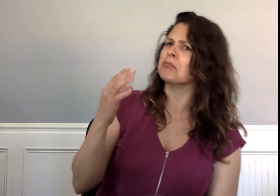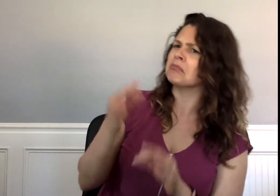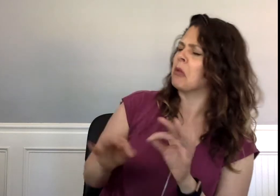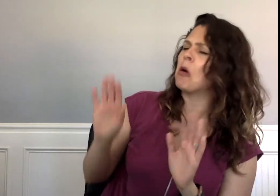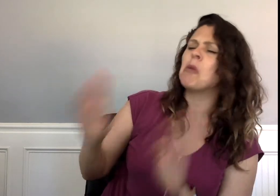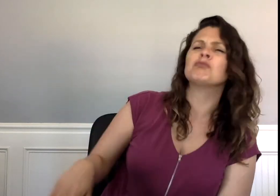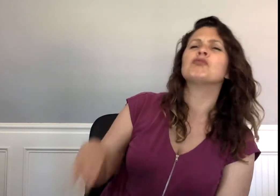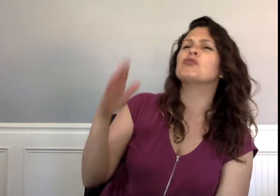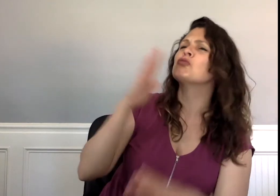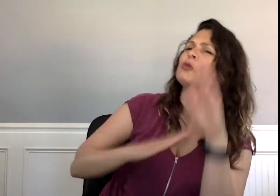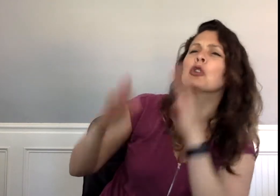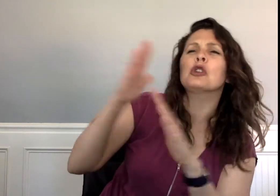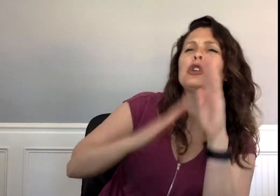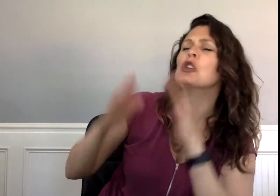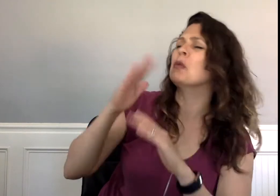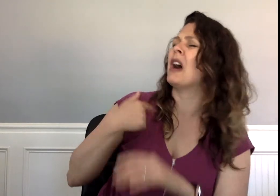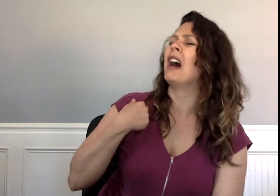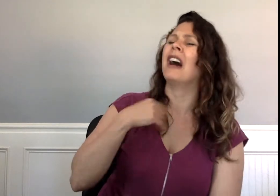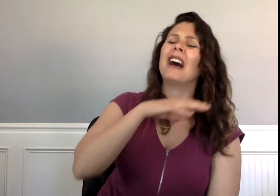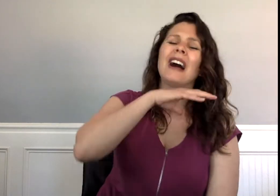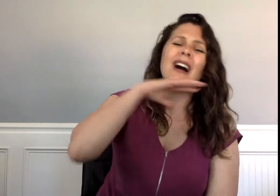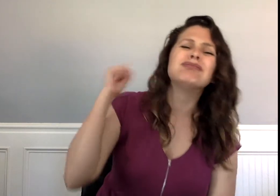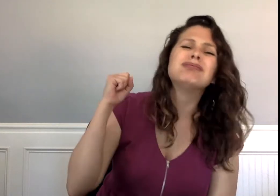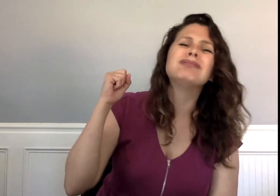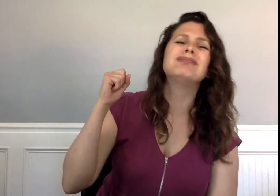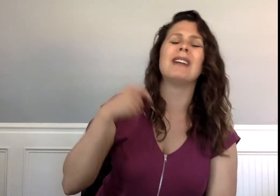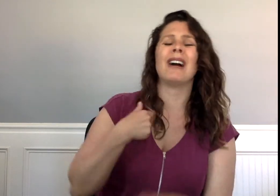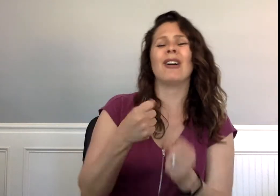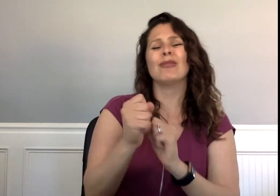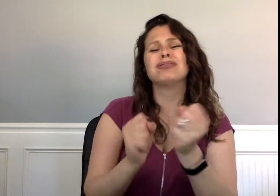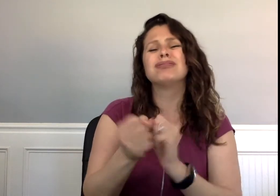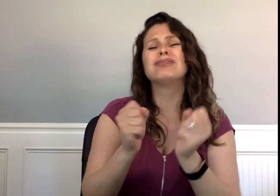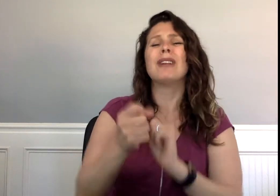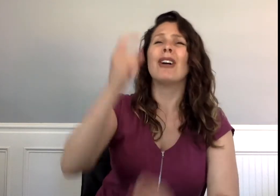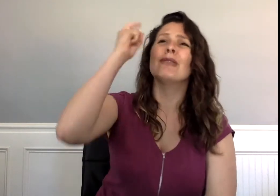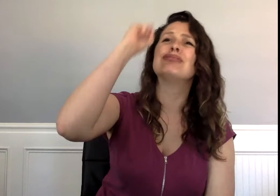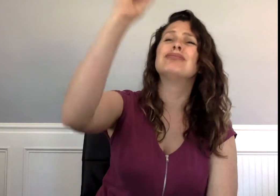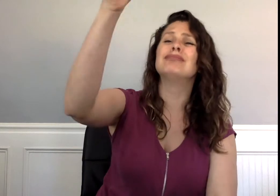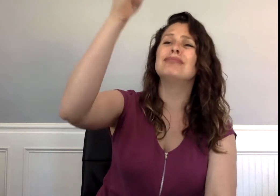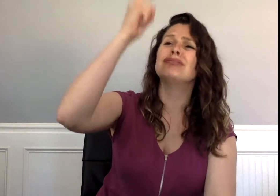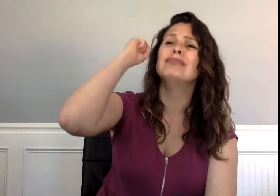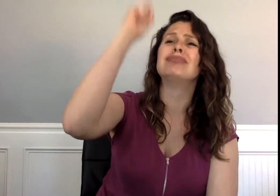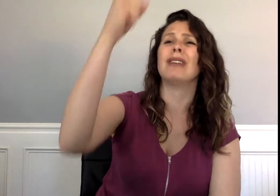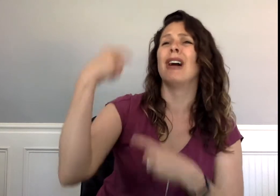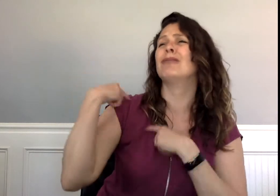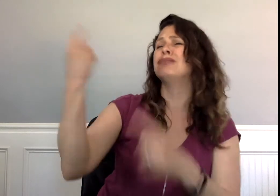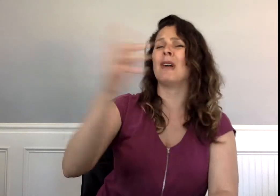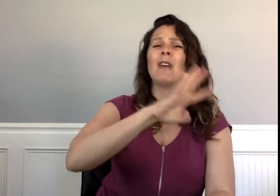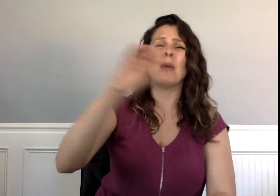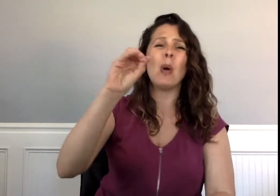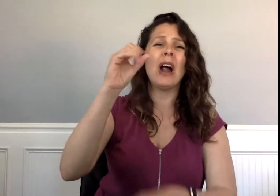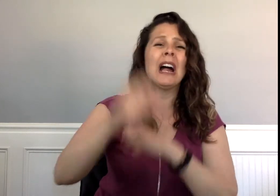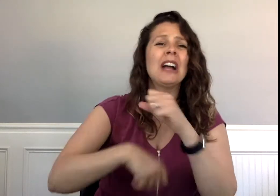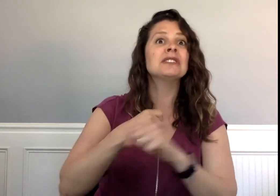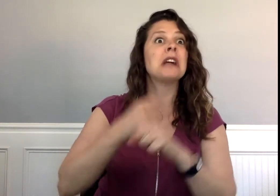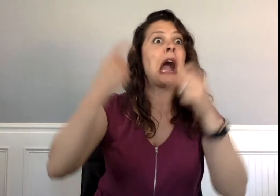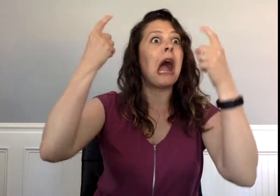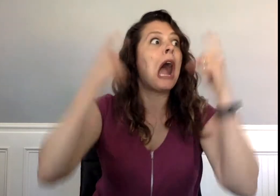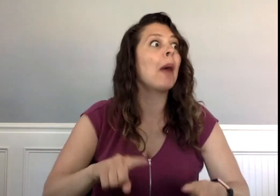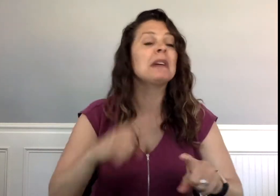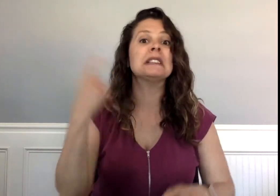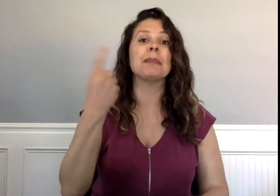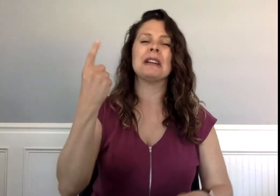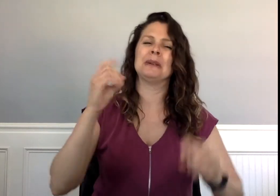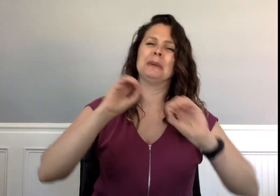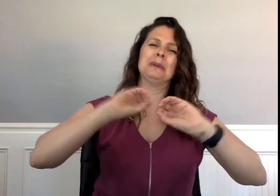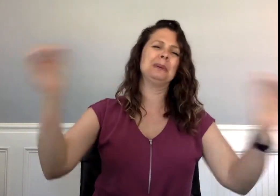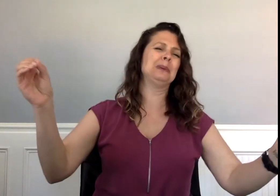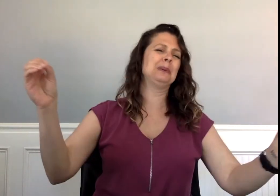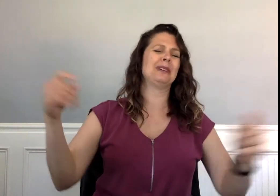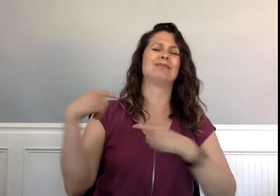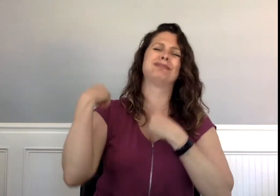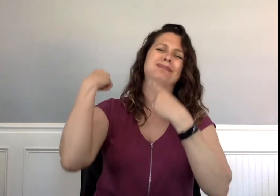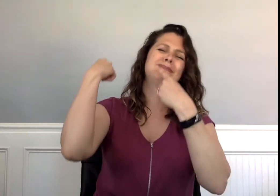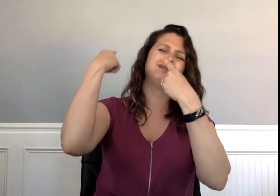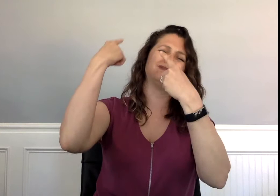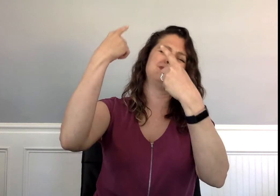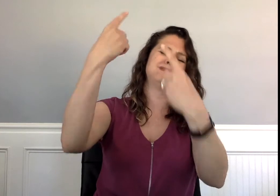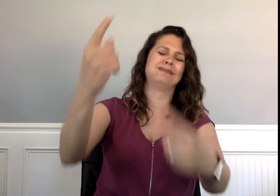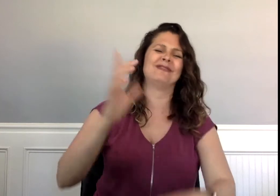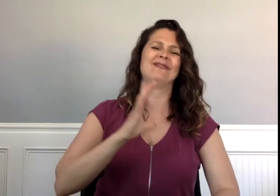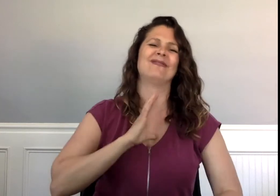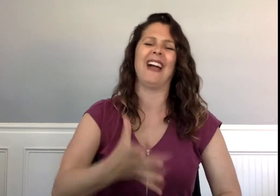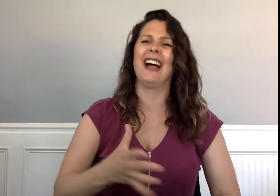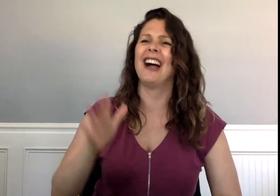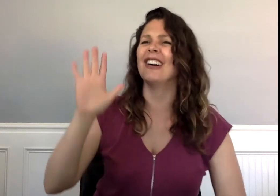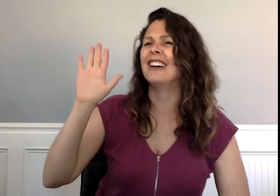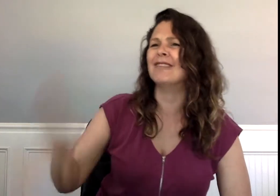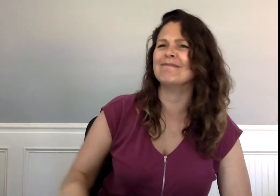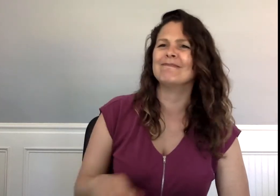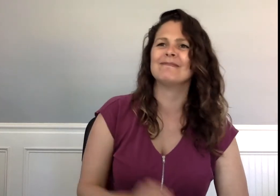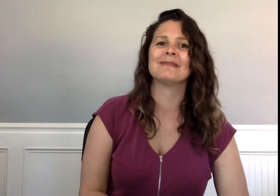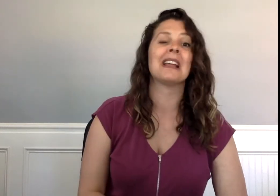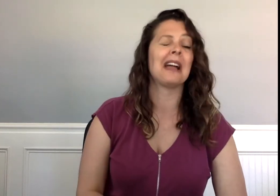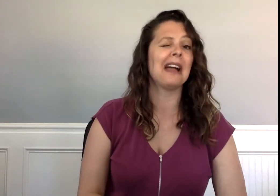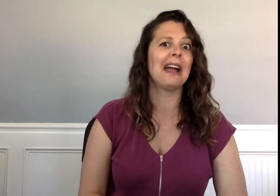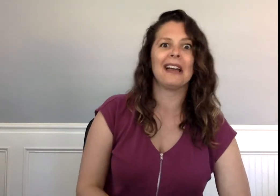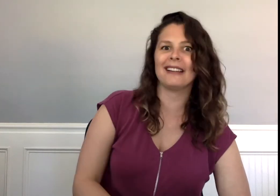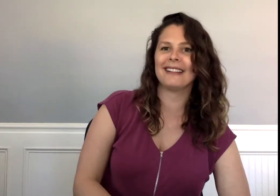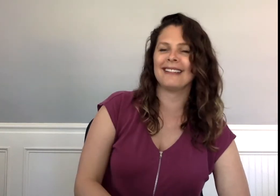“Don’t worry. I’ve been operating this gondola over forty years. Never lost anyone yet.” He winked at Charlie.